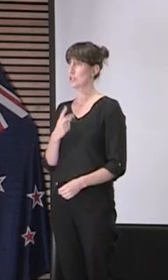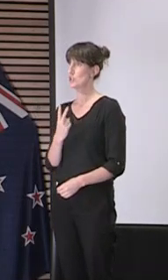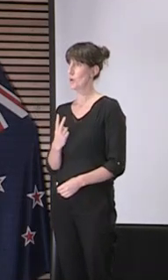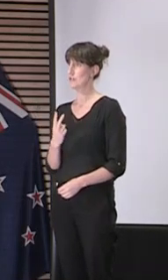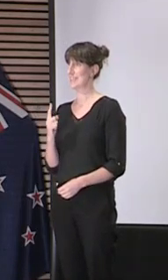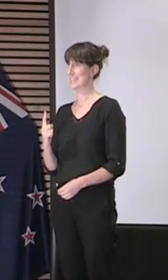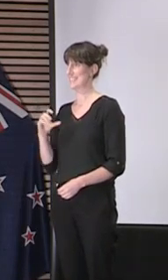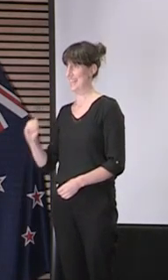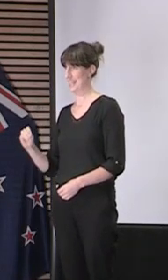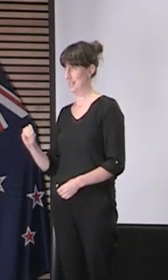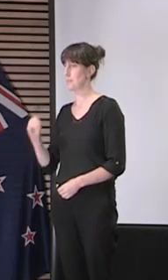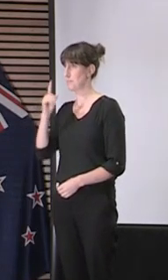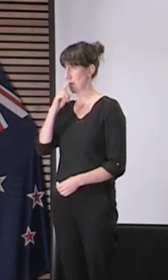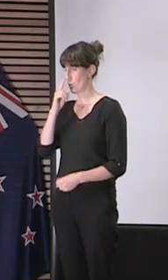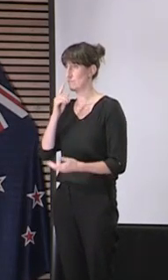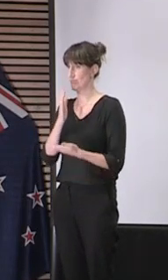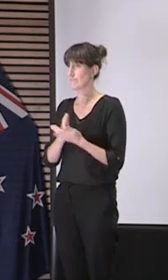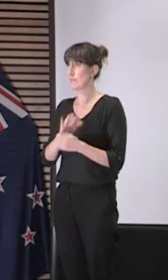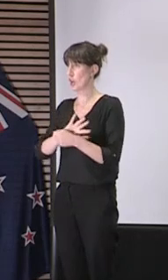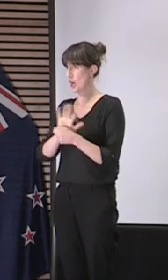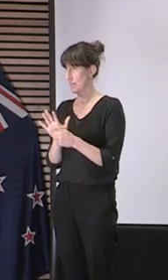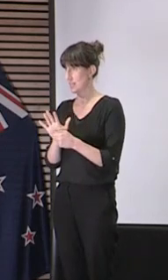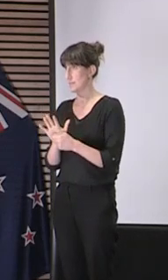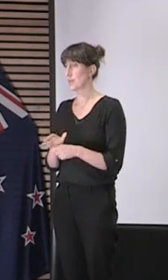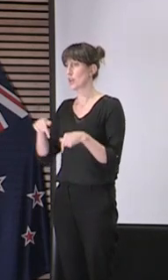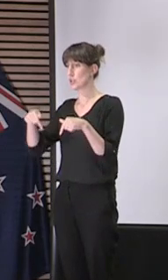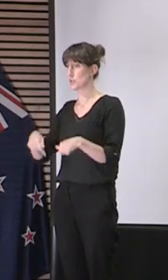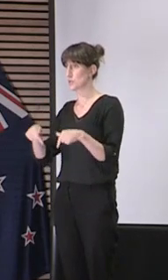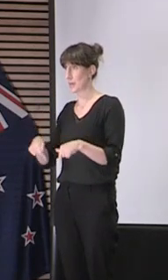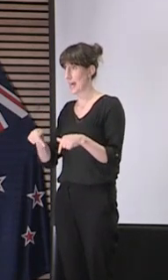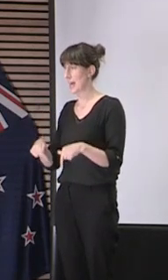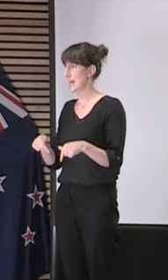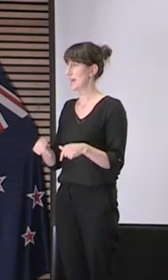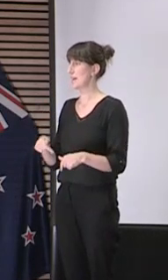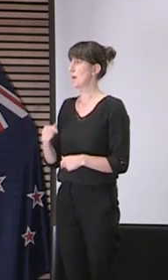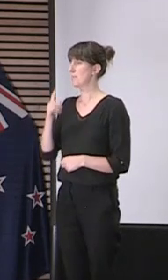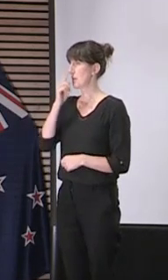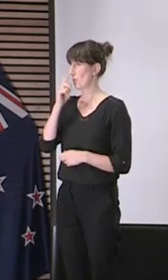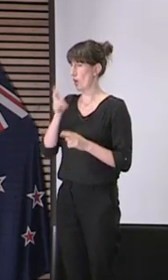confirmed and probable cases